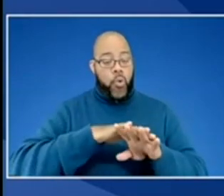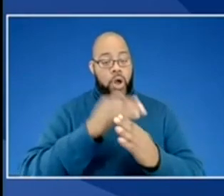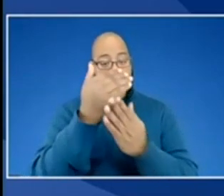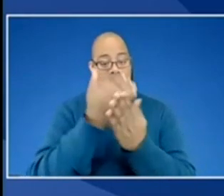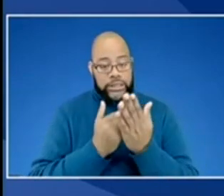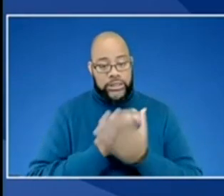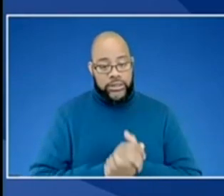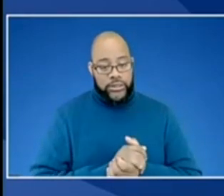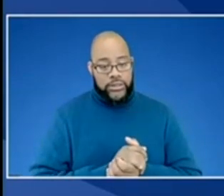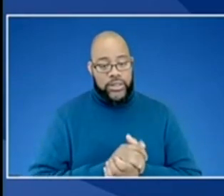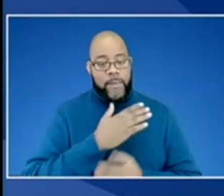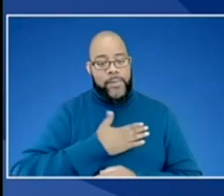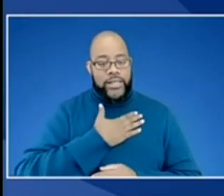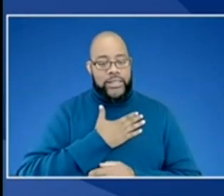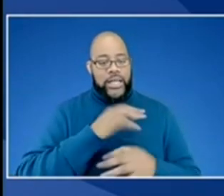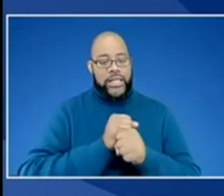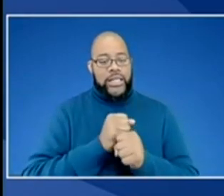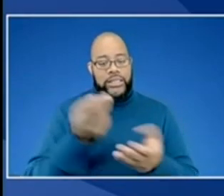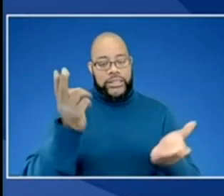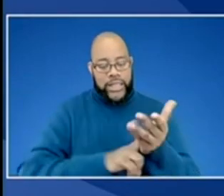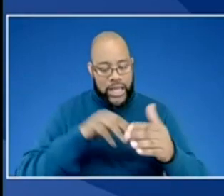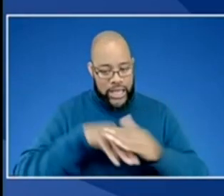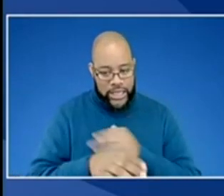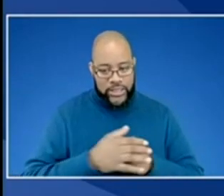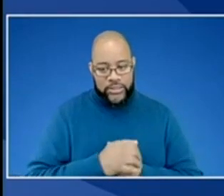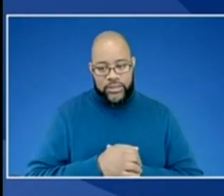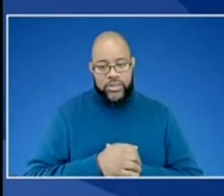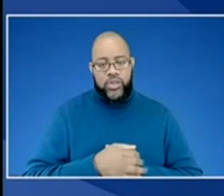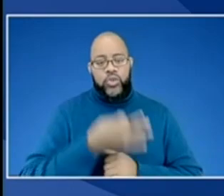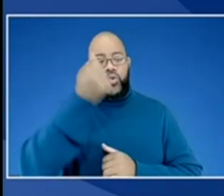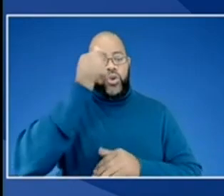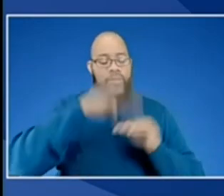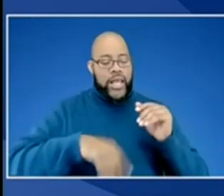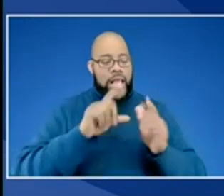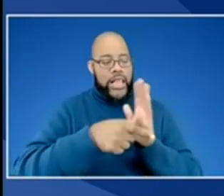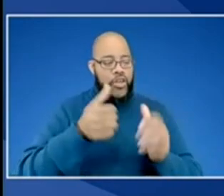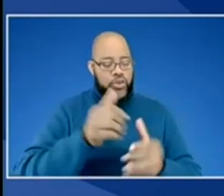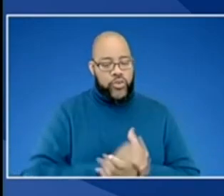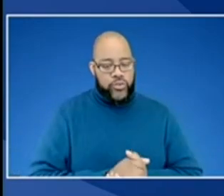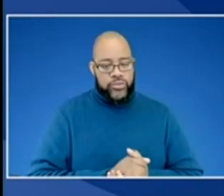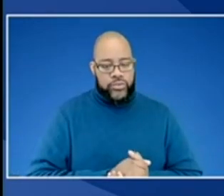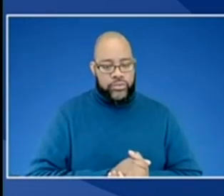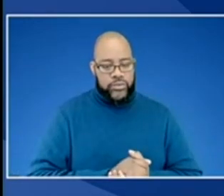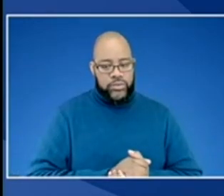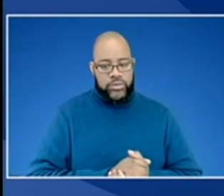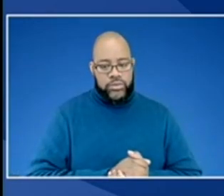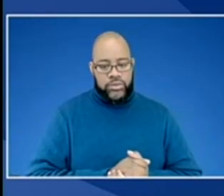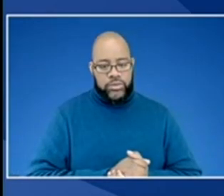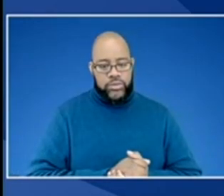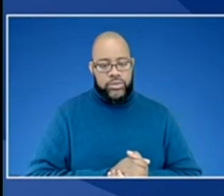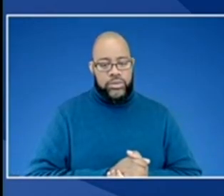Please get signed in sooner than later. Brady, who do we have next?